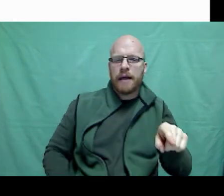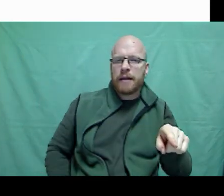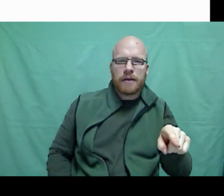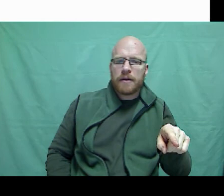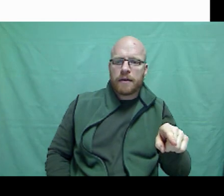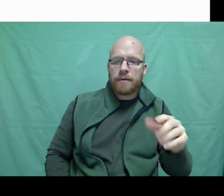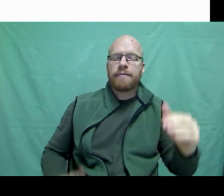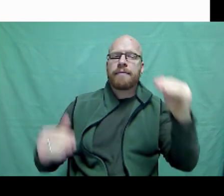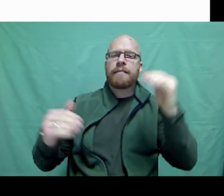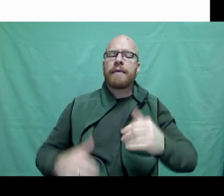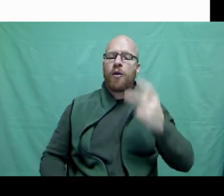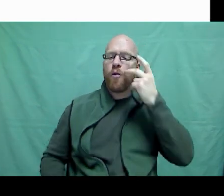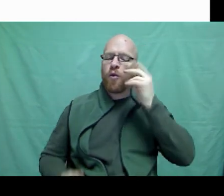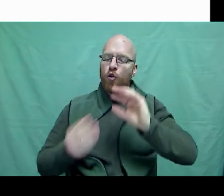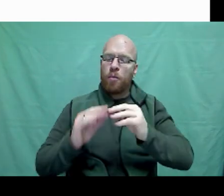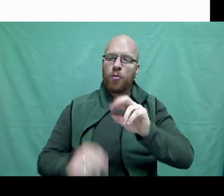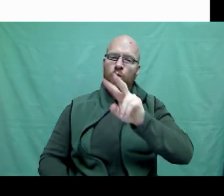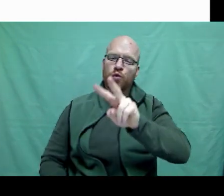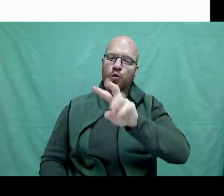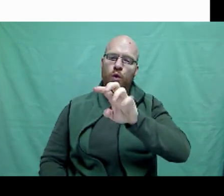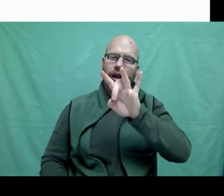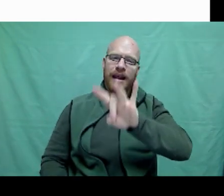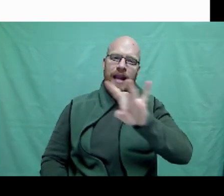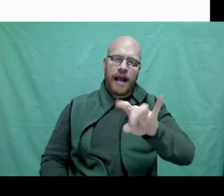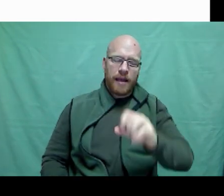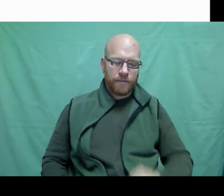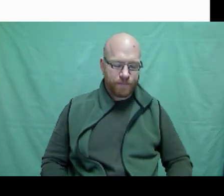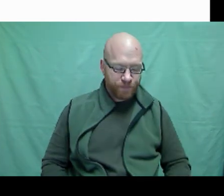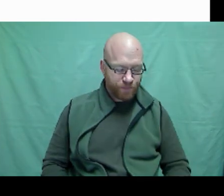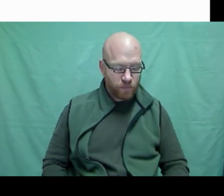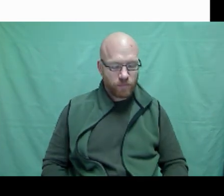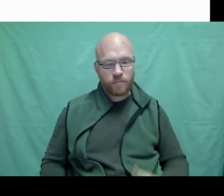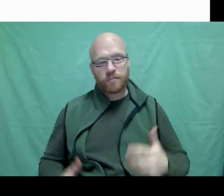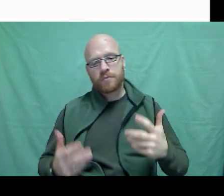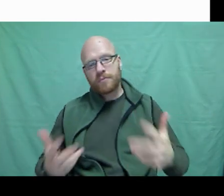Now, there's no more factors if the square root is 2, no more perfect squares, so that's final.